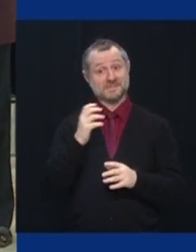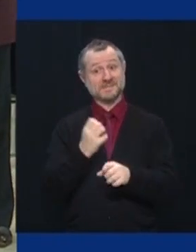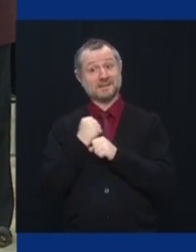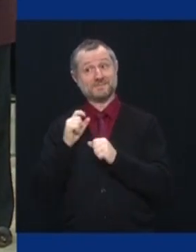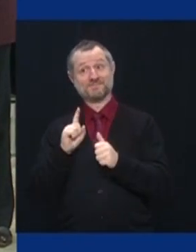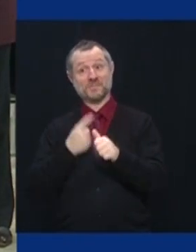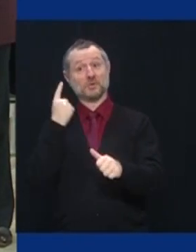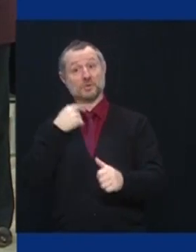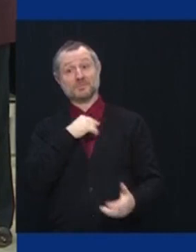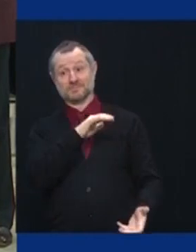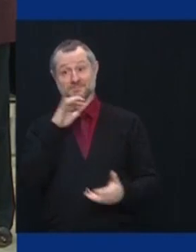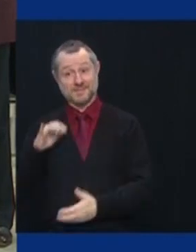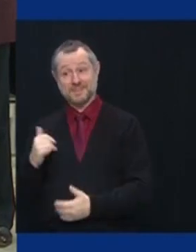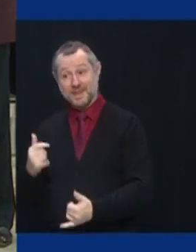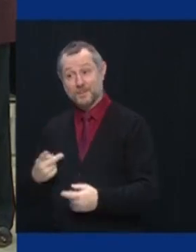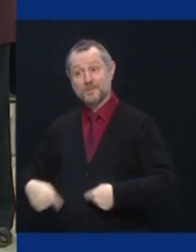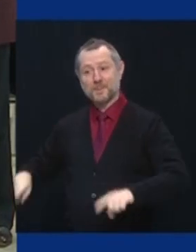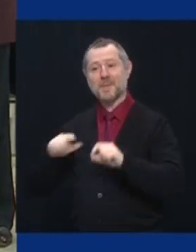THROUGH THIS DIFFICULT YEAR WHEN